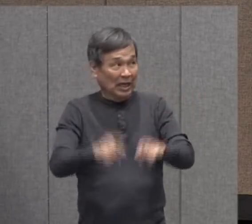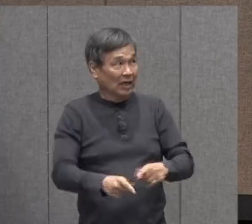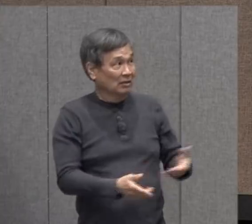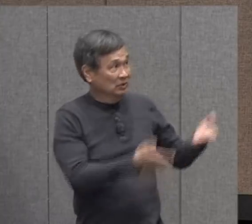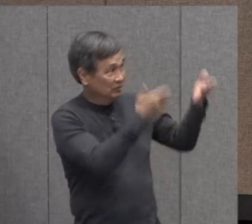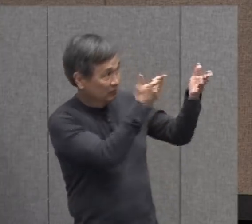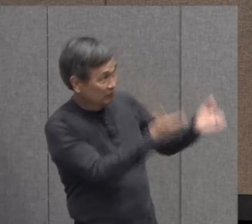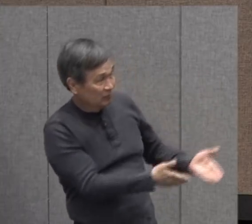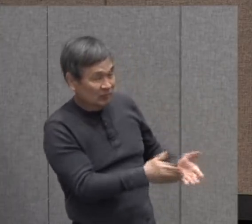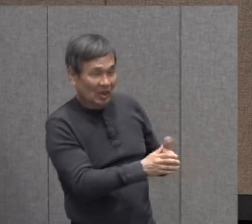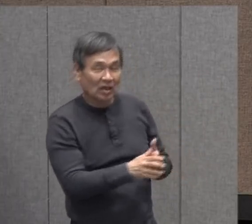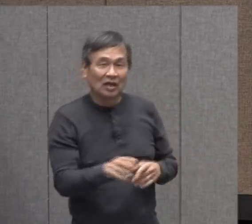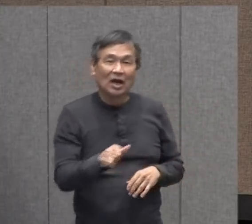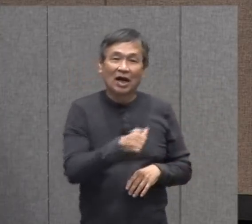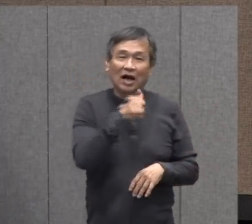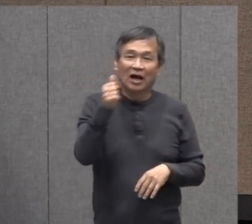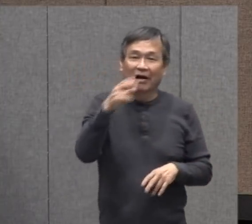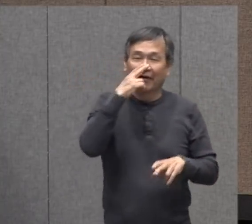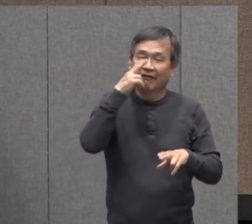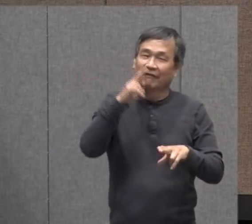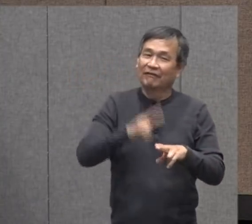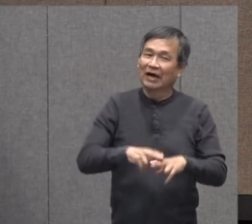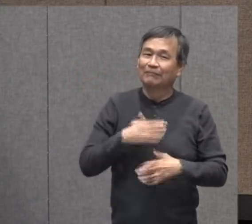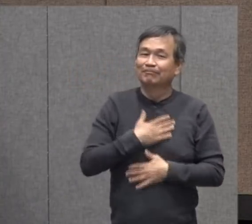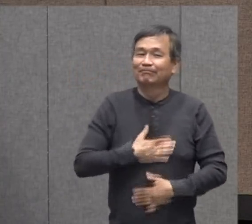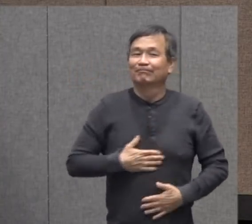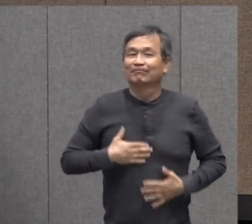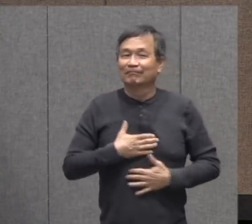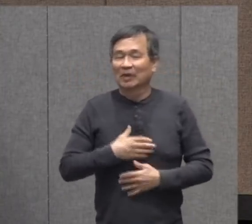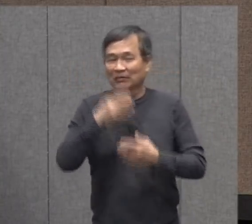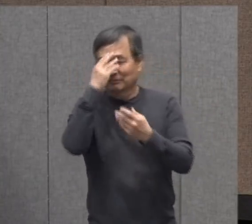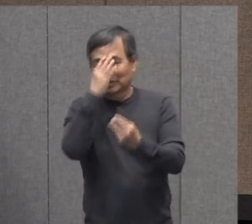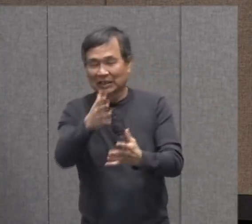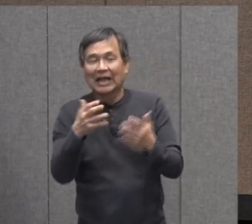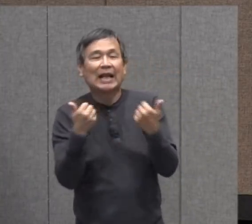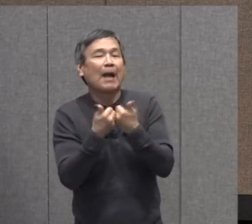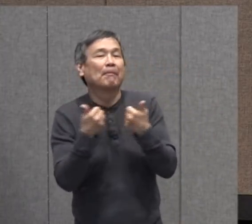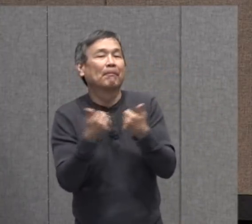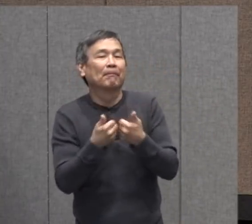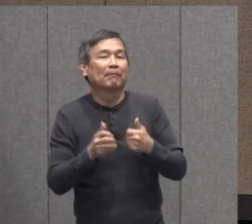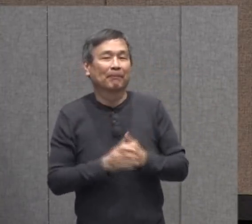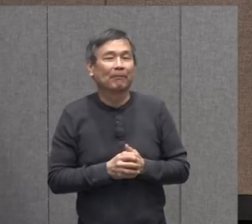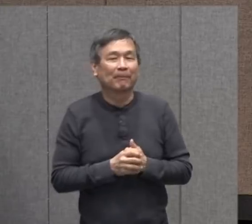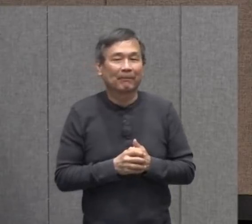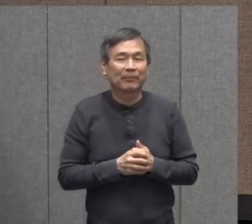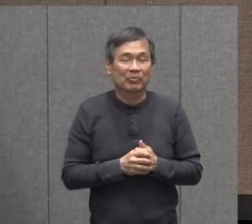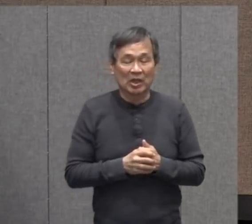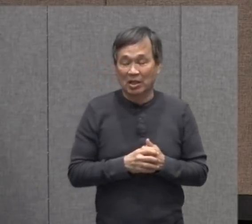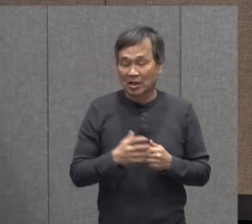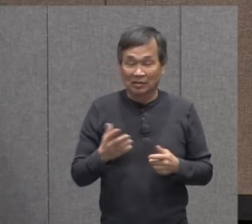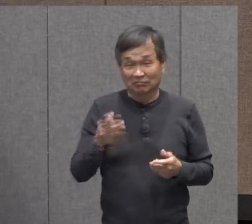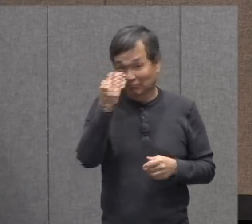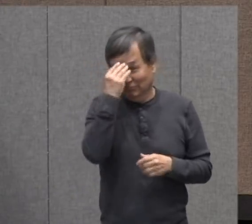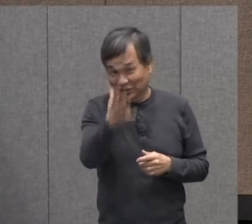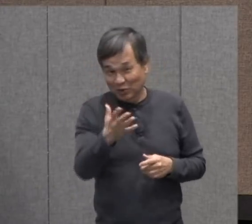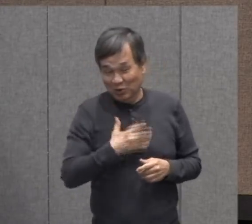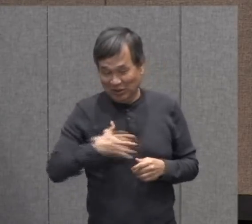The other fun thing that I wanna leave with you is a game and this is something that I would do as a kid.